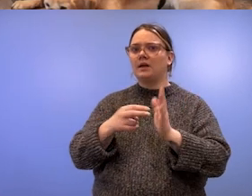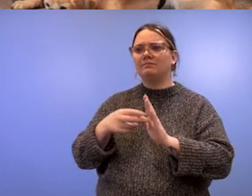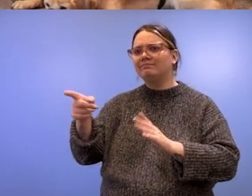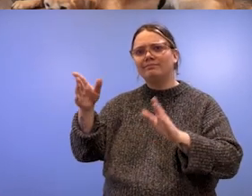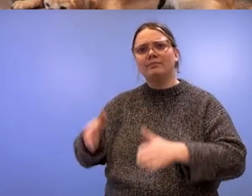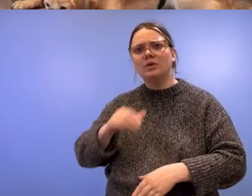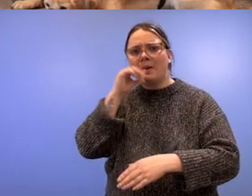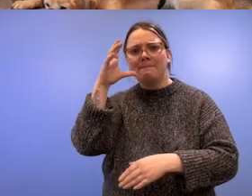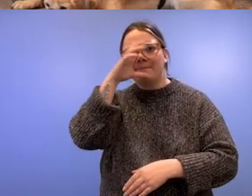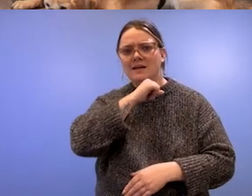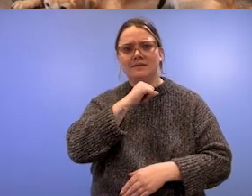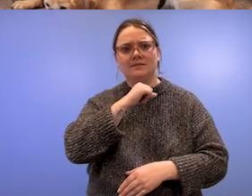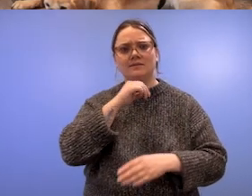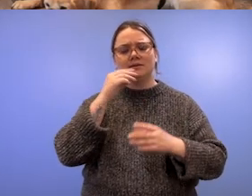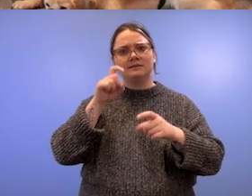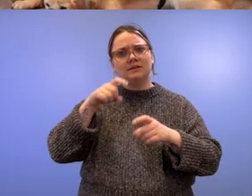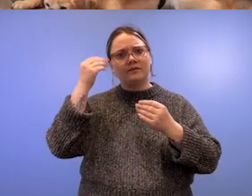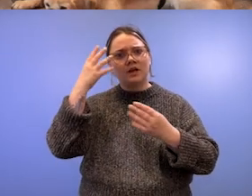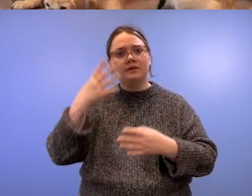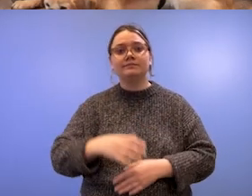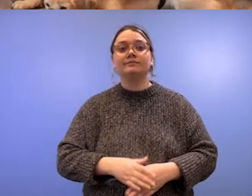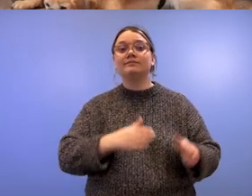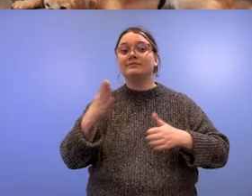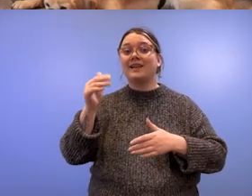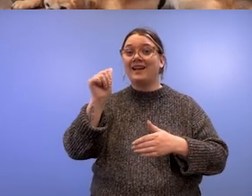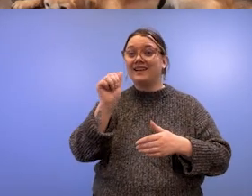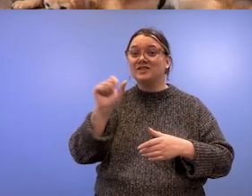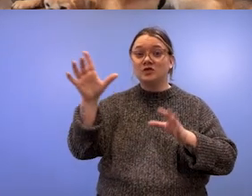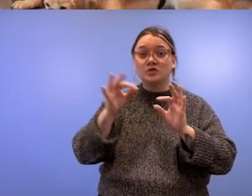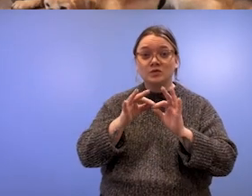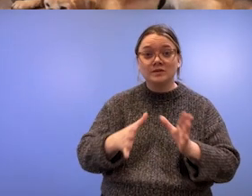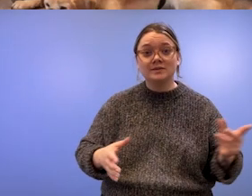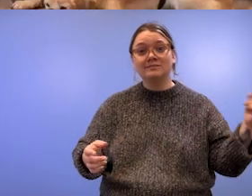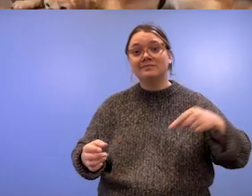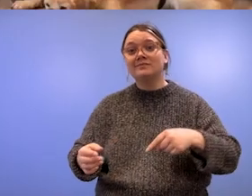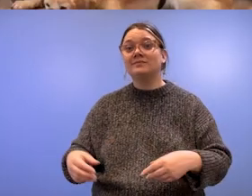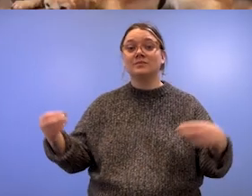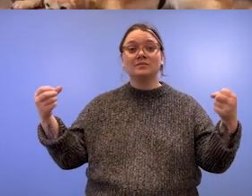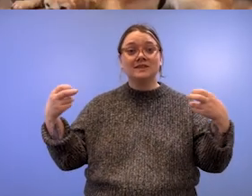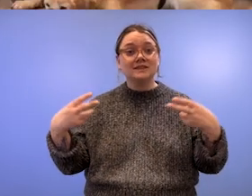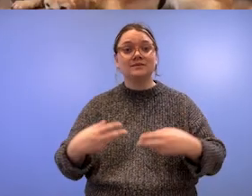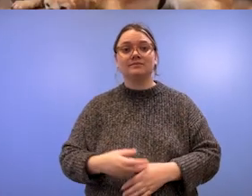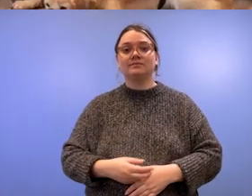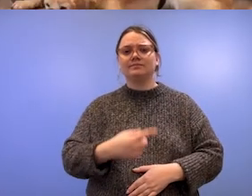Or ensuring that events include ASL interpretation and captioning. OK, so and on the slide there is